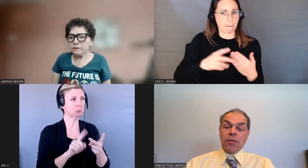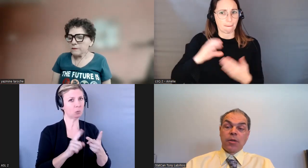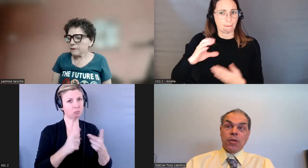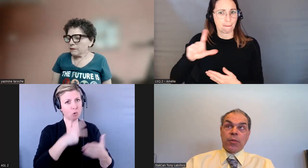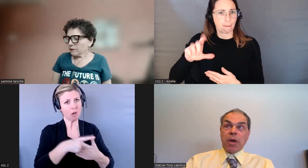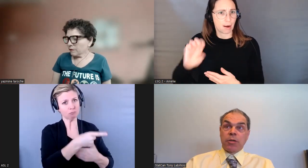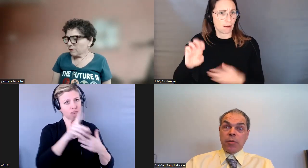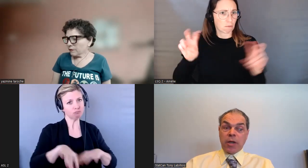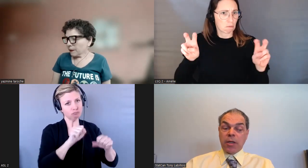um